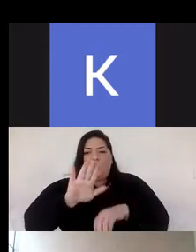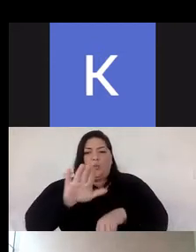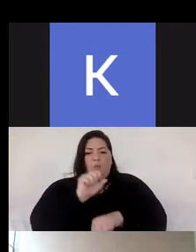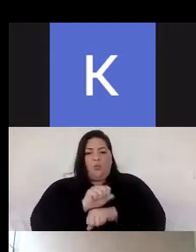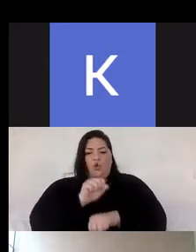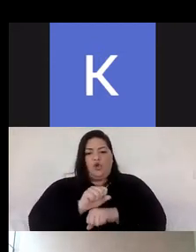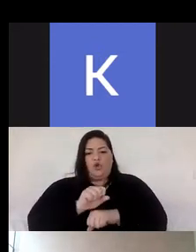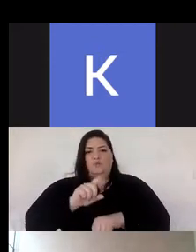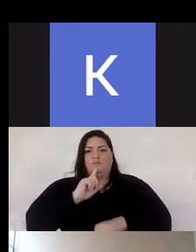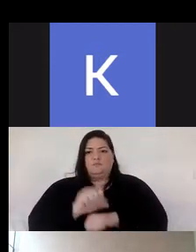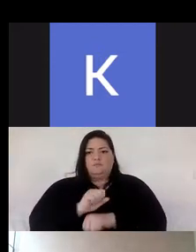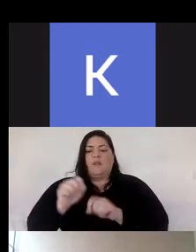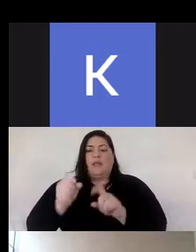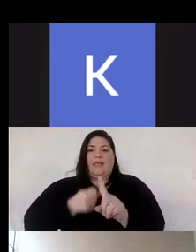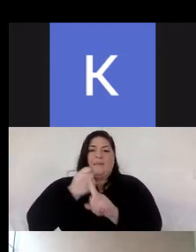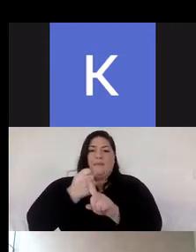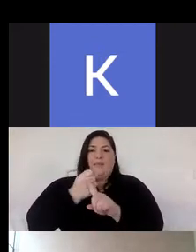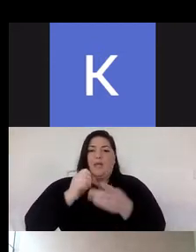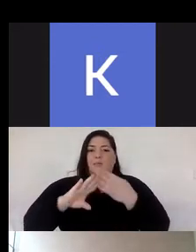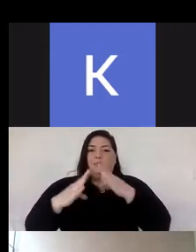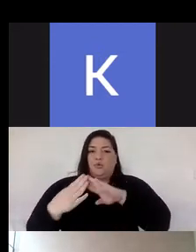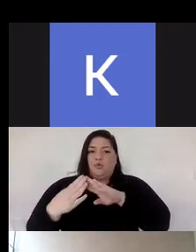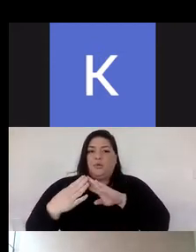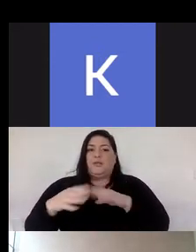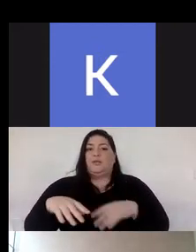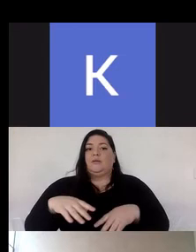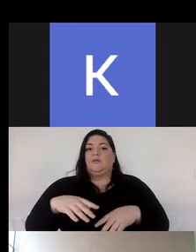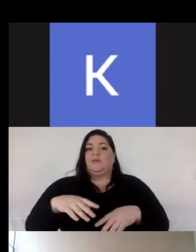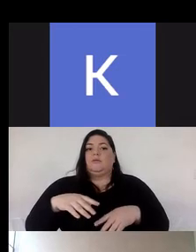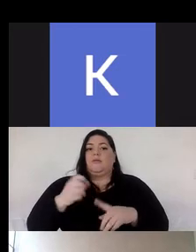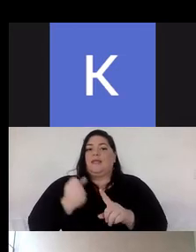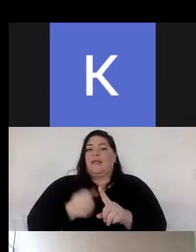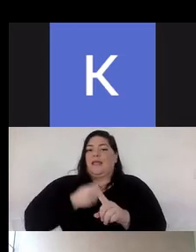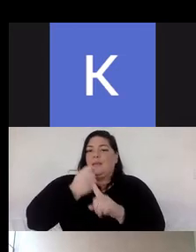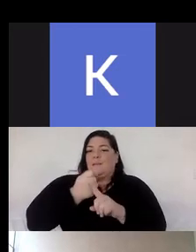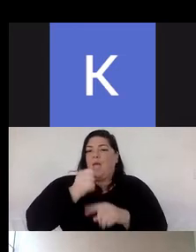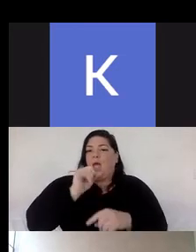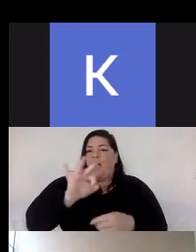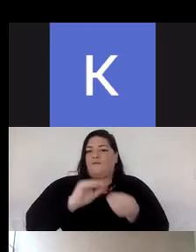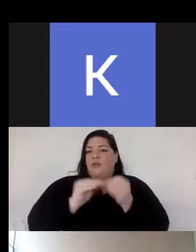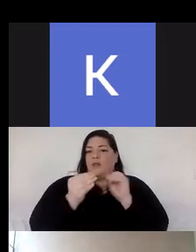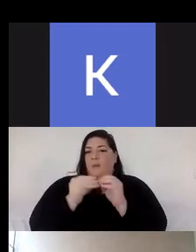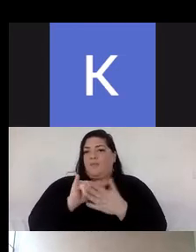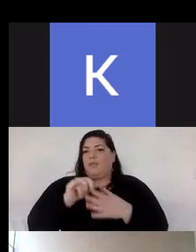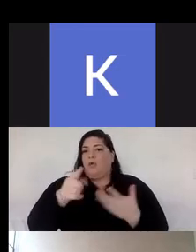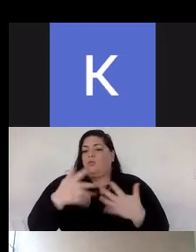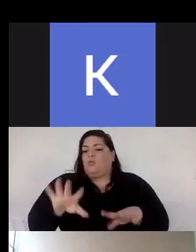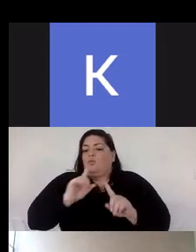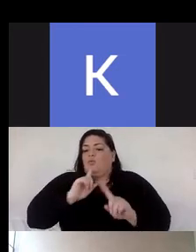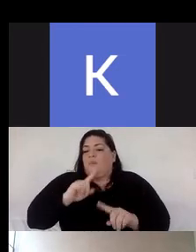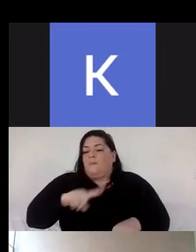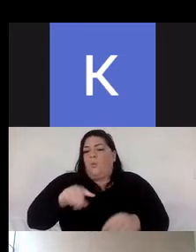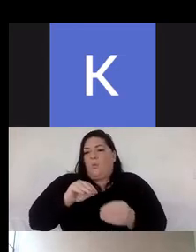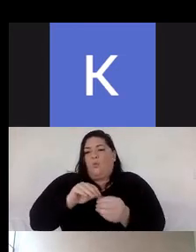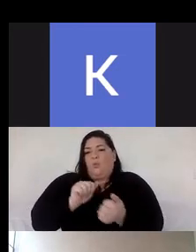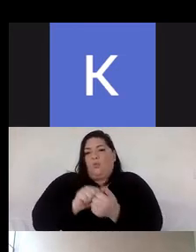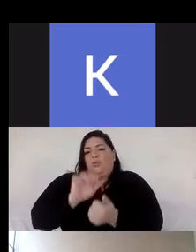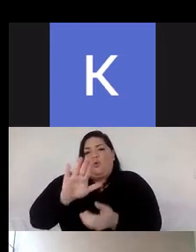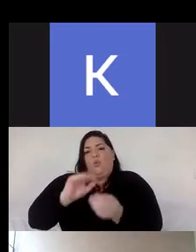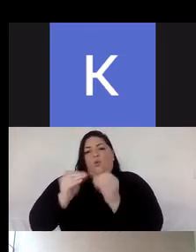So thinking about the impact of those numbers that you reported in the quantitative section